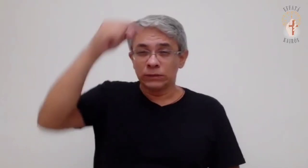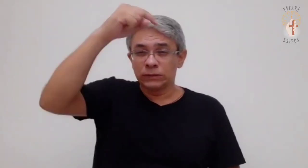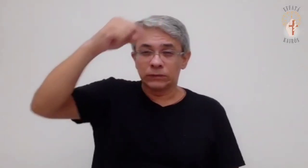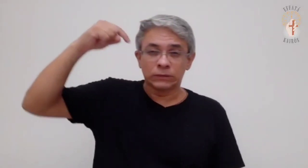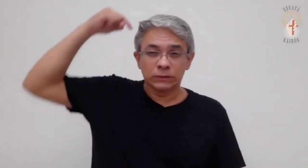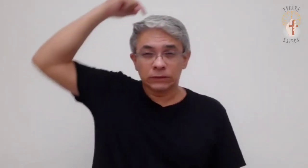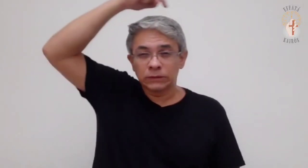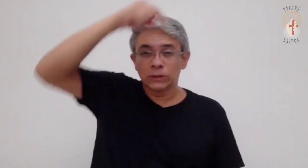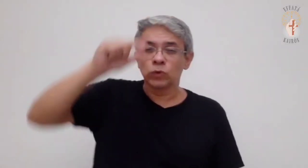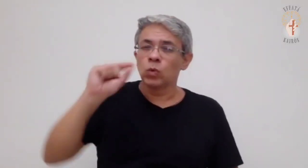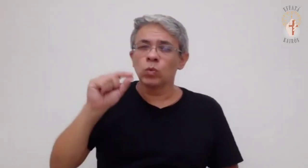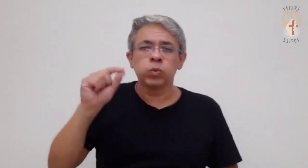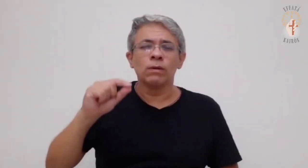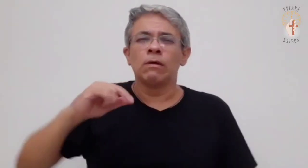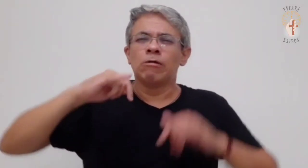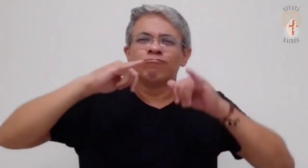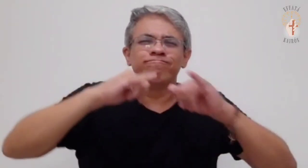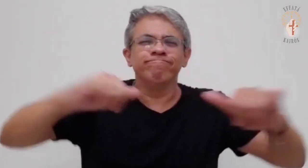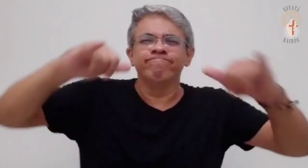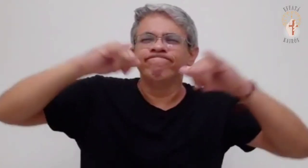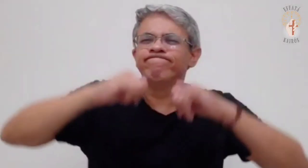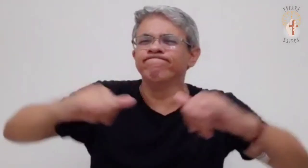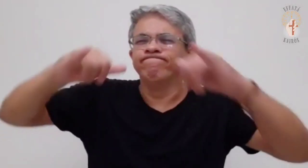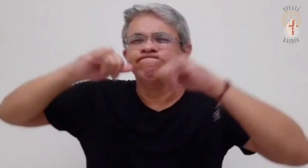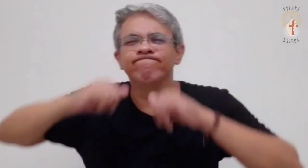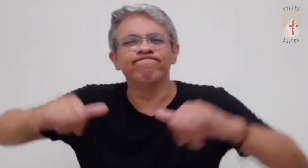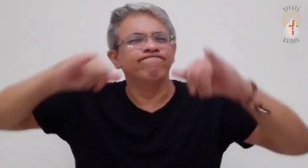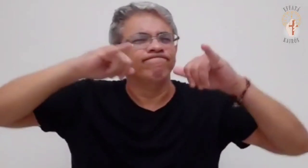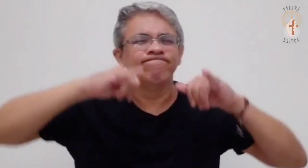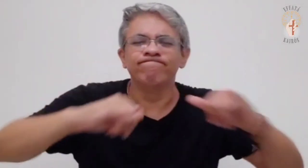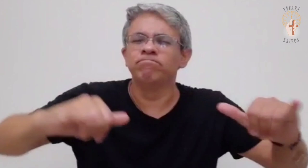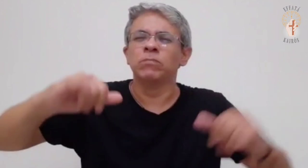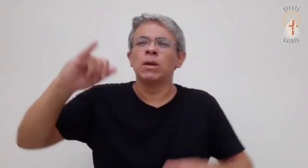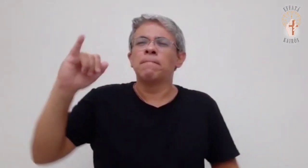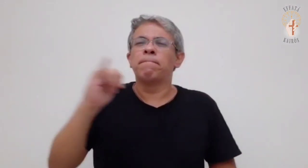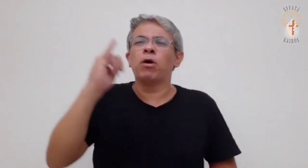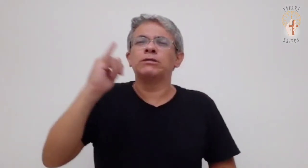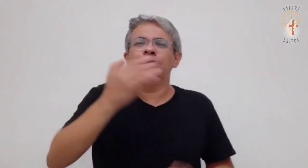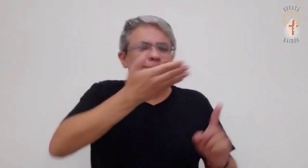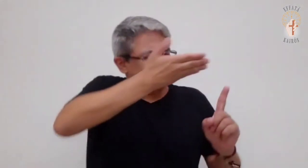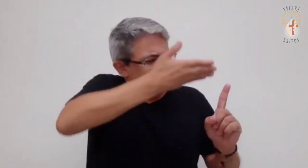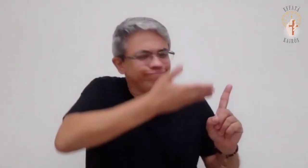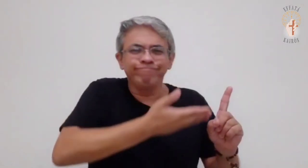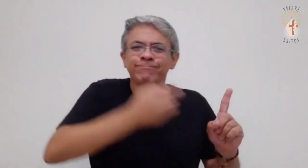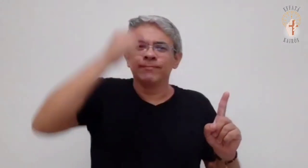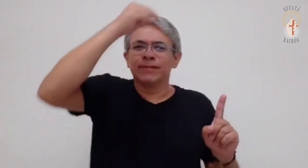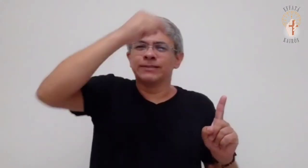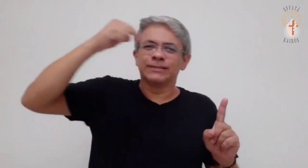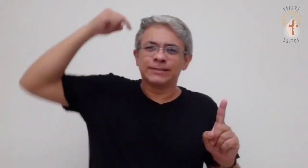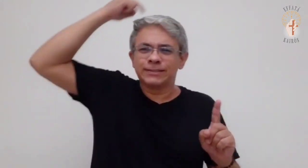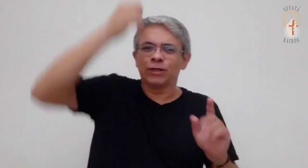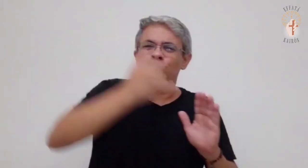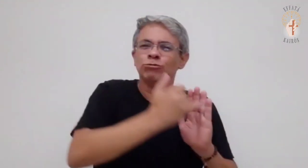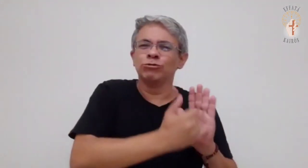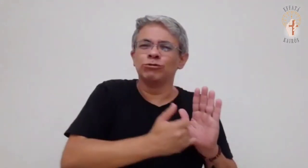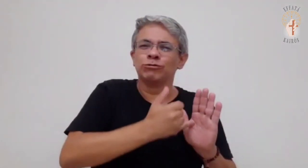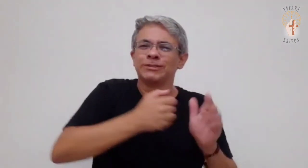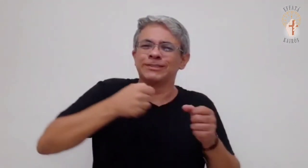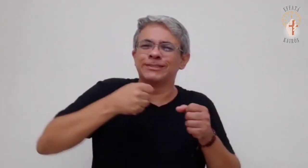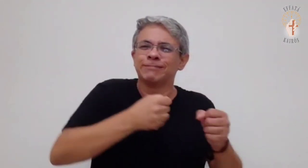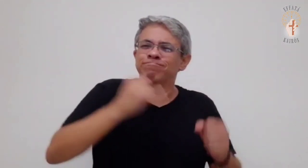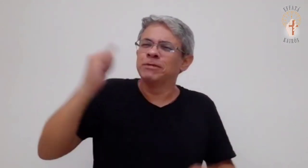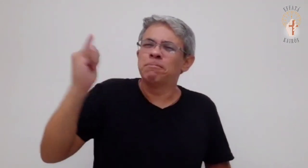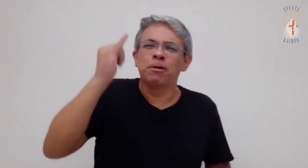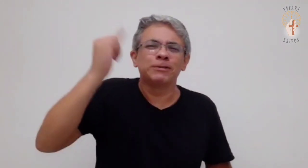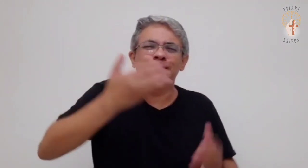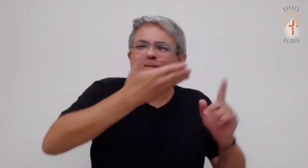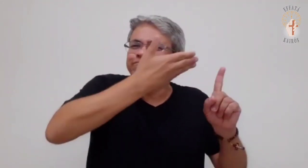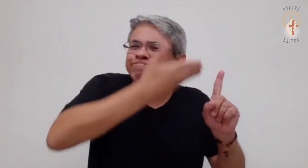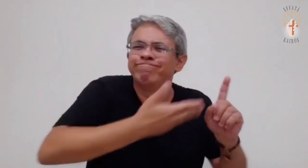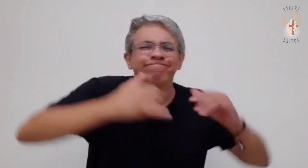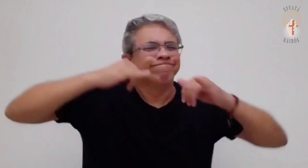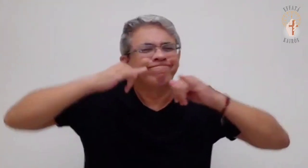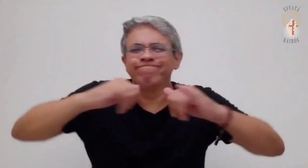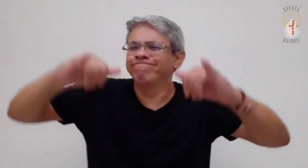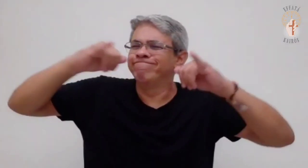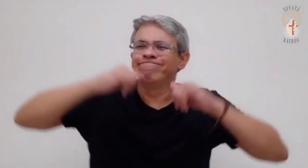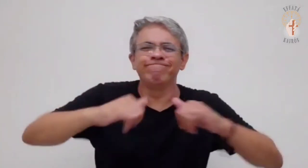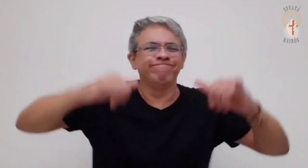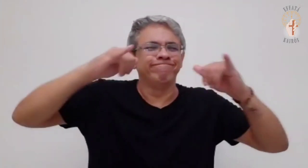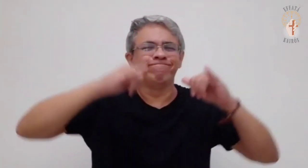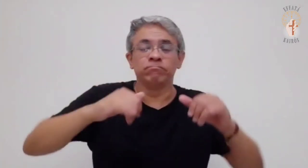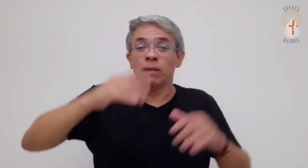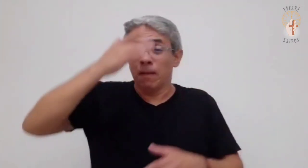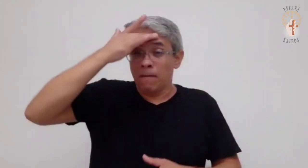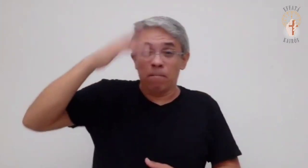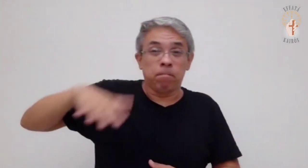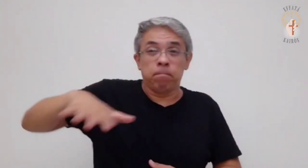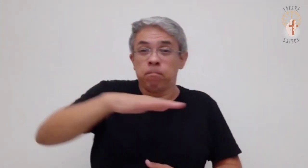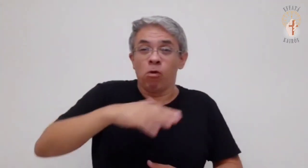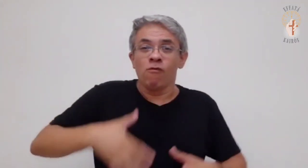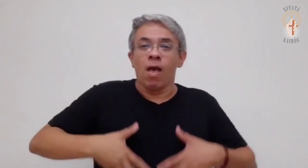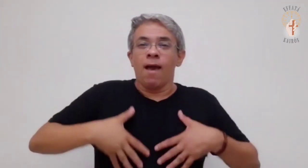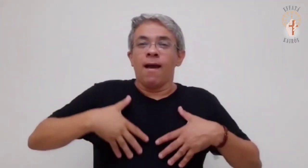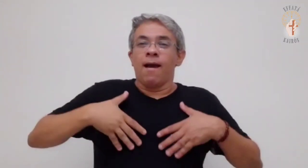were great saints who helped to spread their devotion to Saint Joseph.